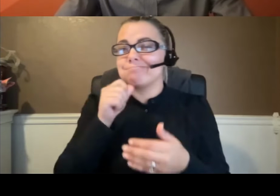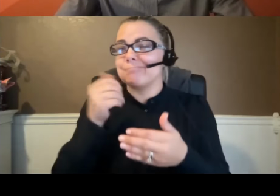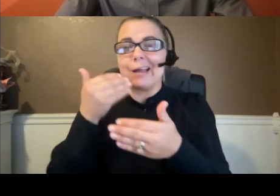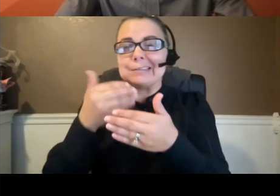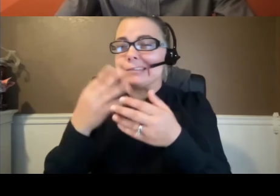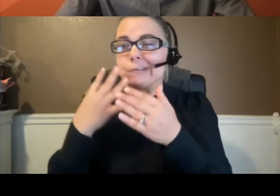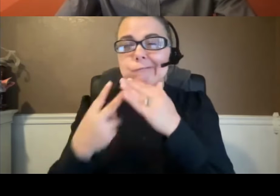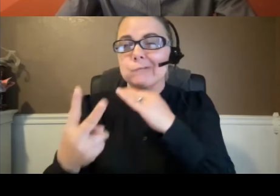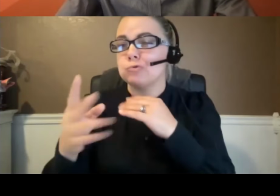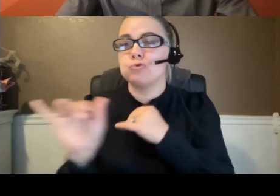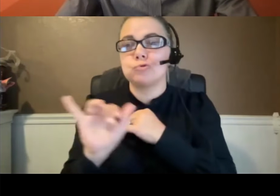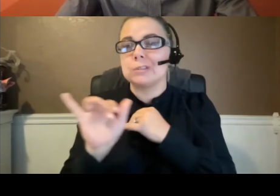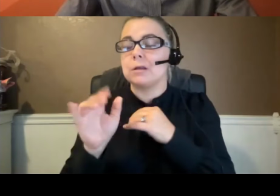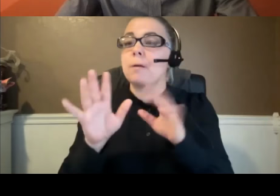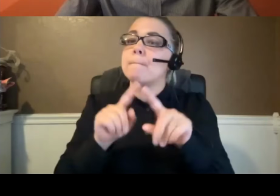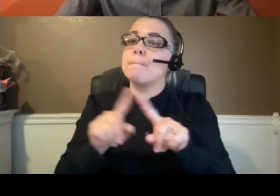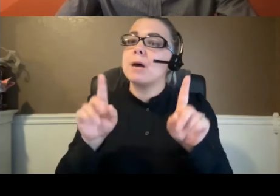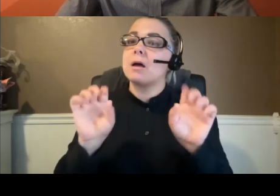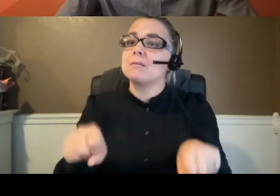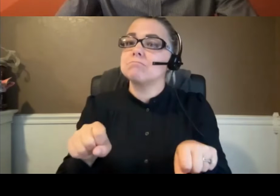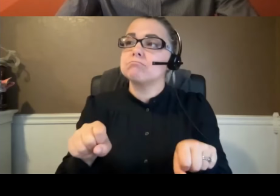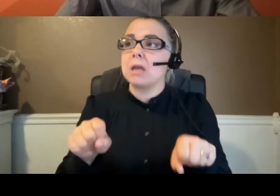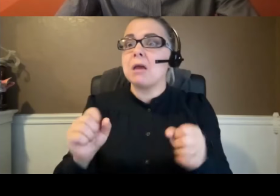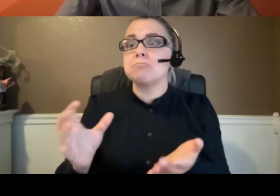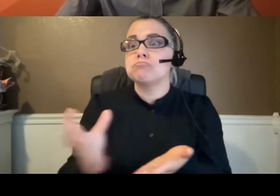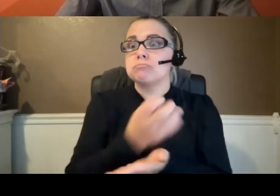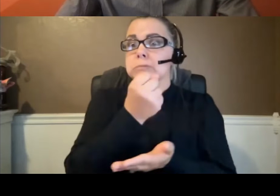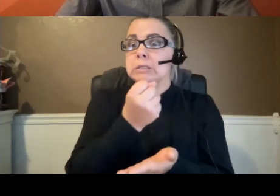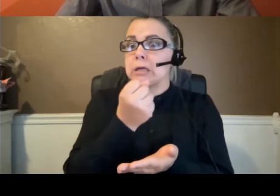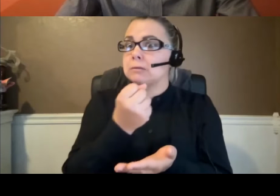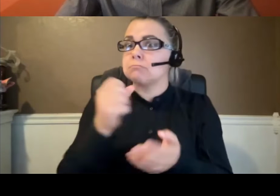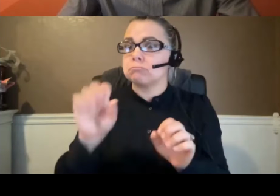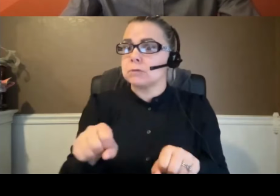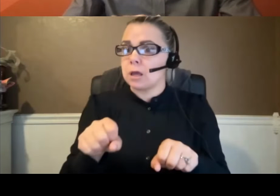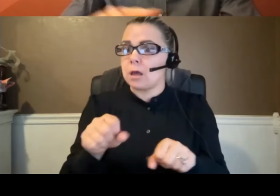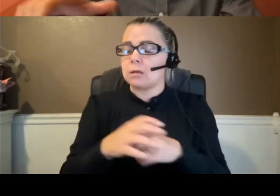One could imagine that we could have something in the future that's similar to Braille keyboards,